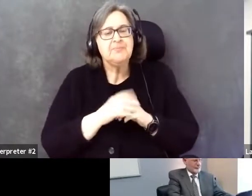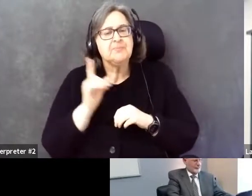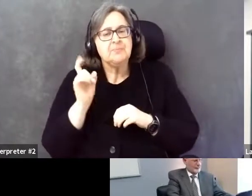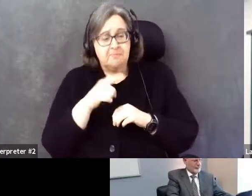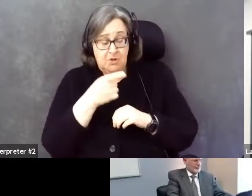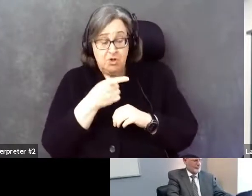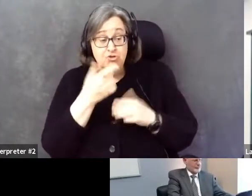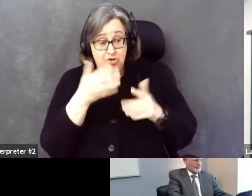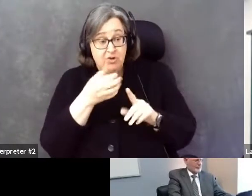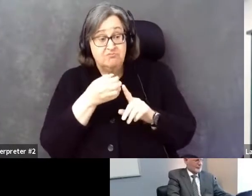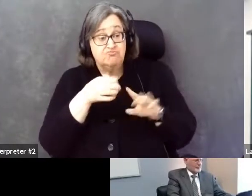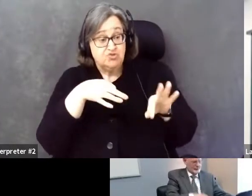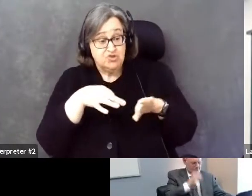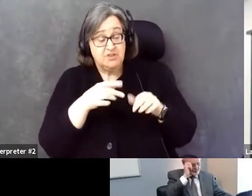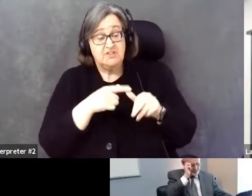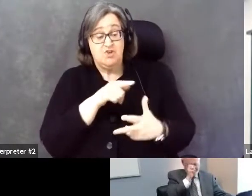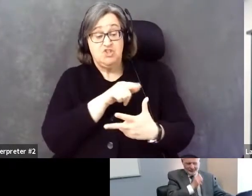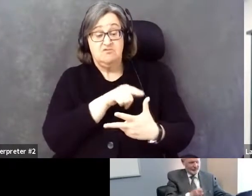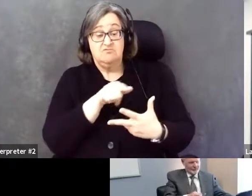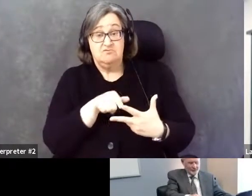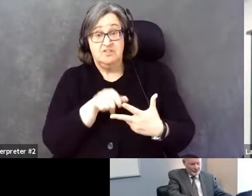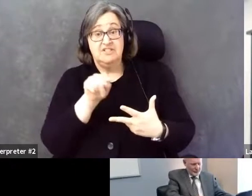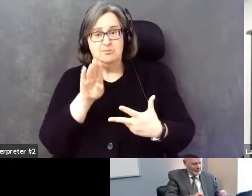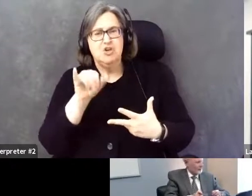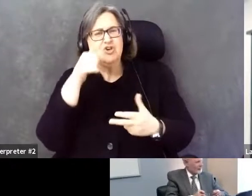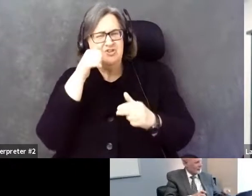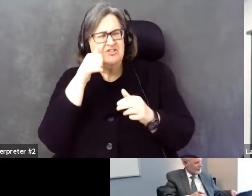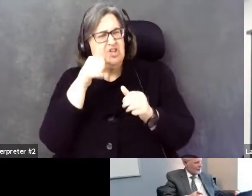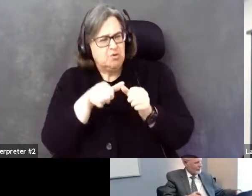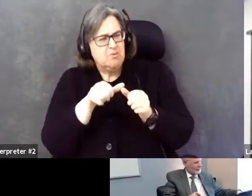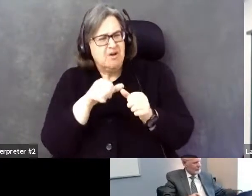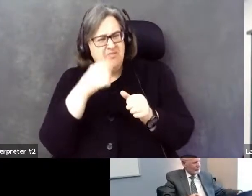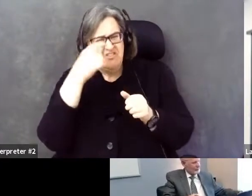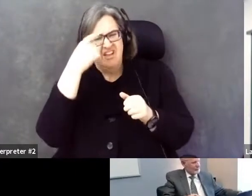You had described the first time you were aware of the memory and concentration problems.